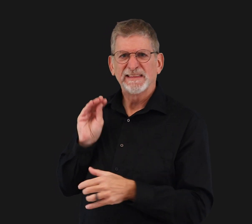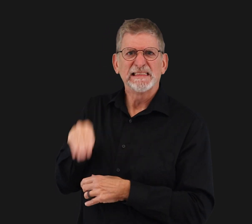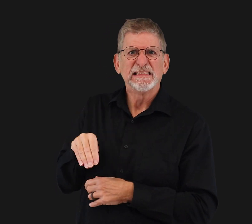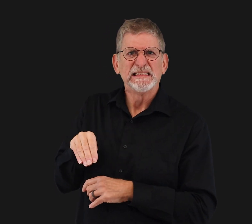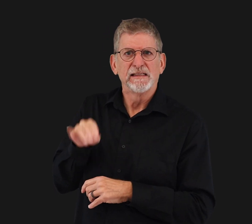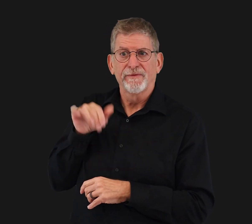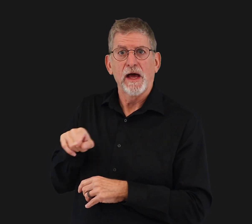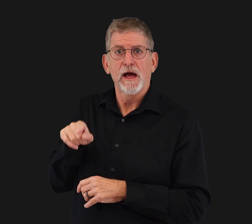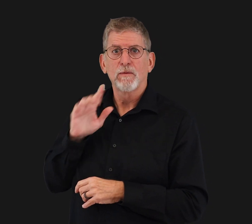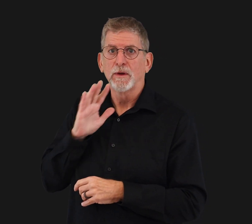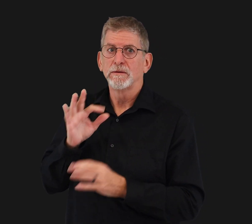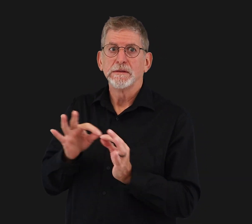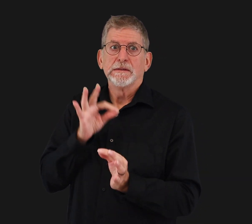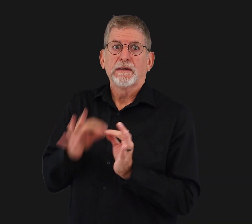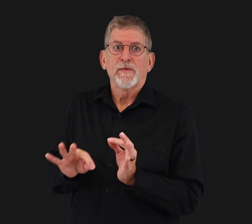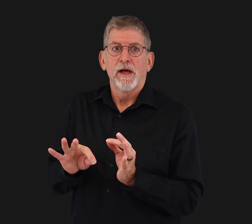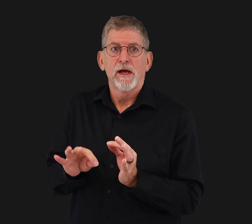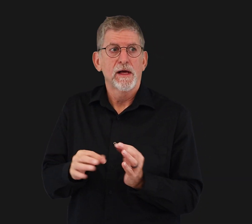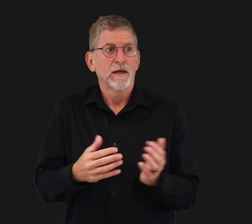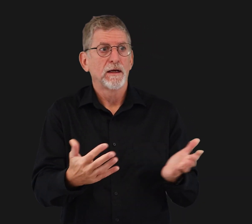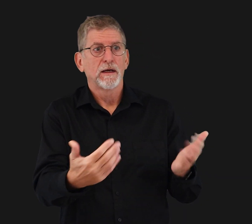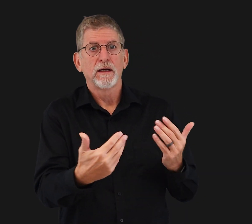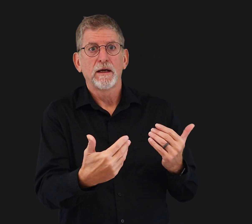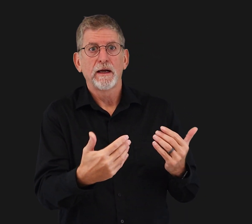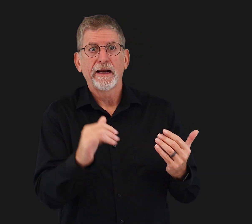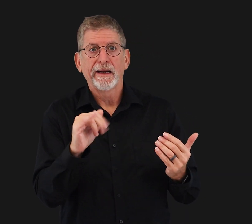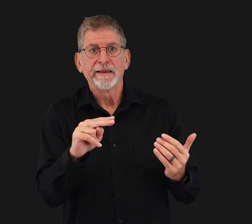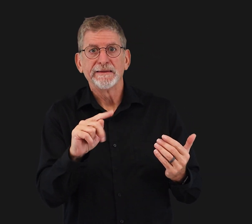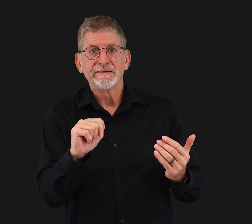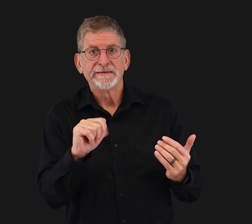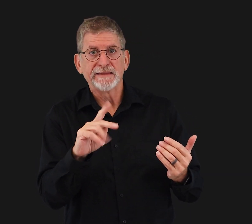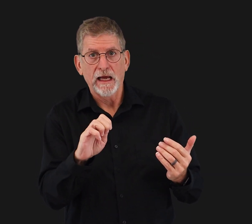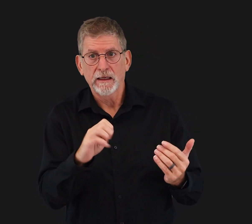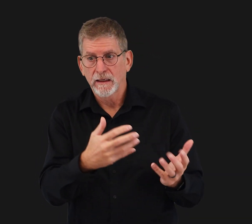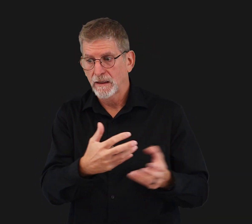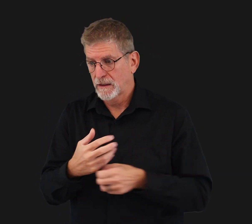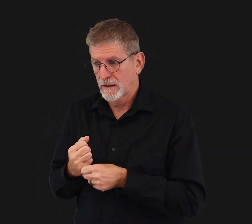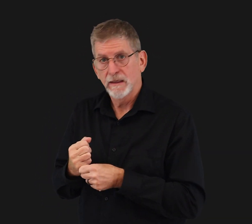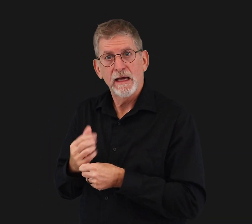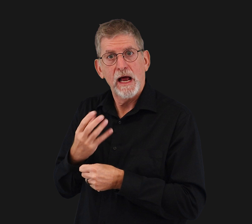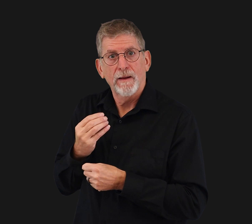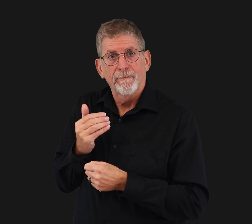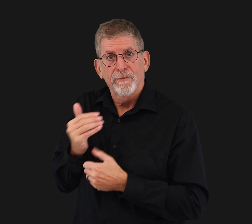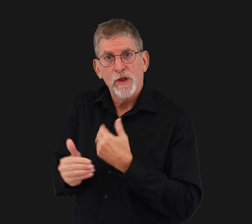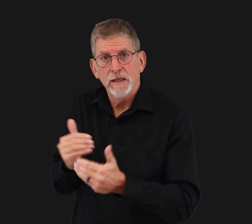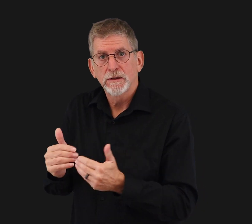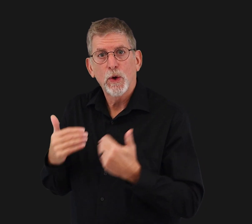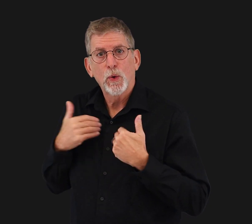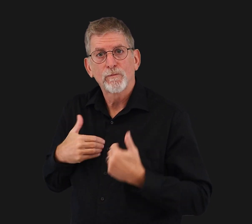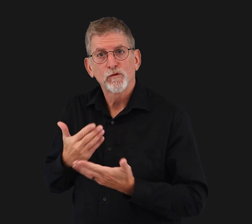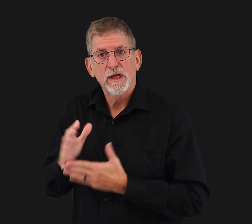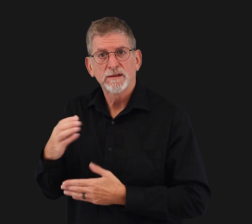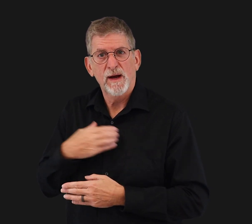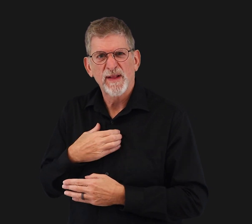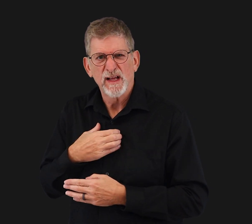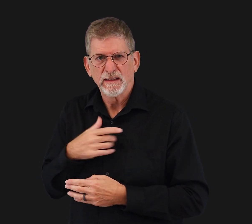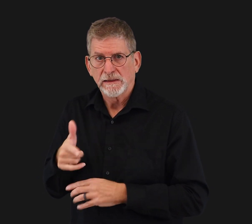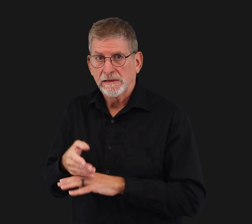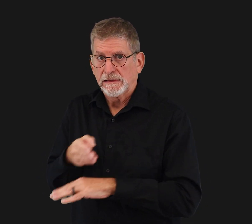that simplifies the intake and processing of human rights complaints.